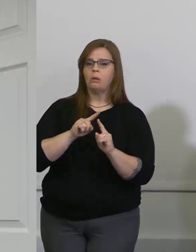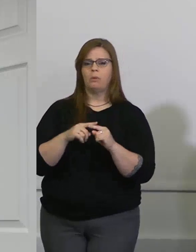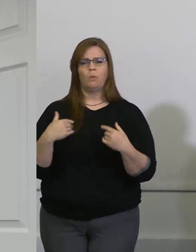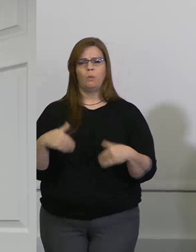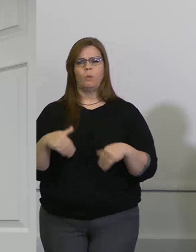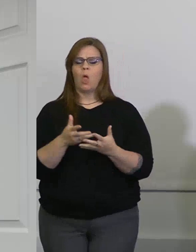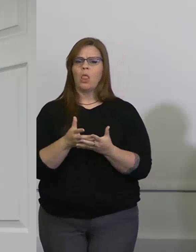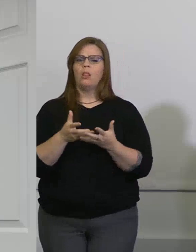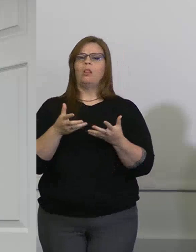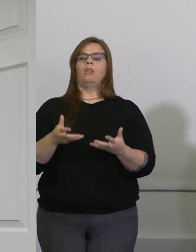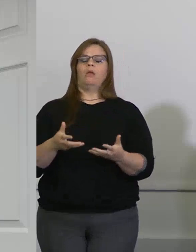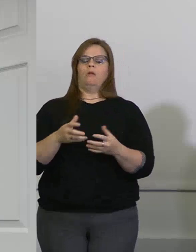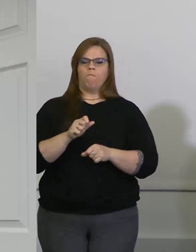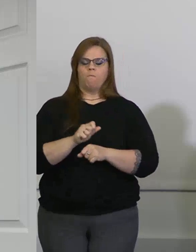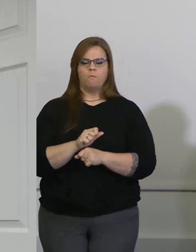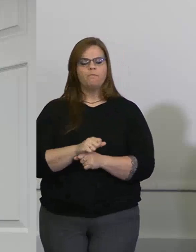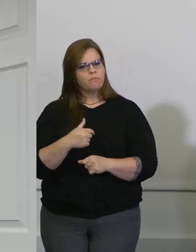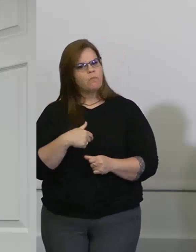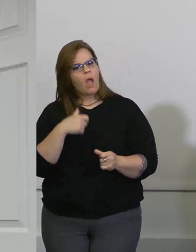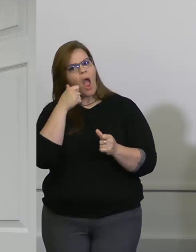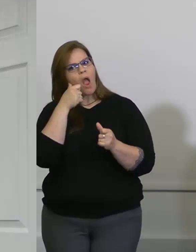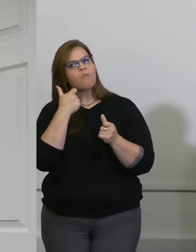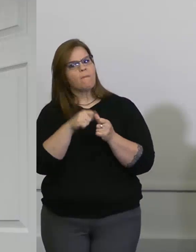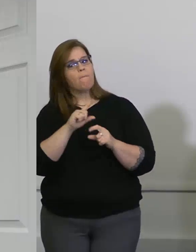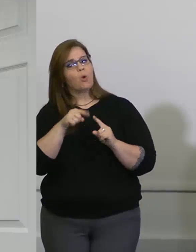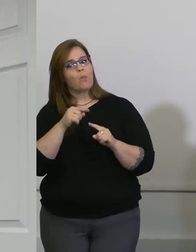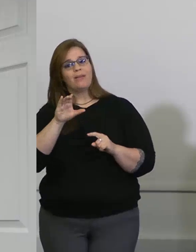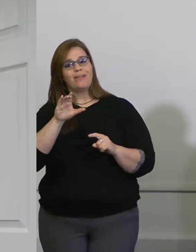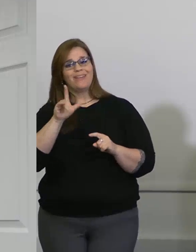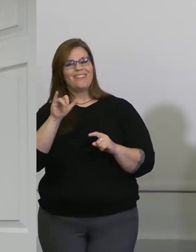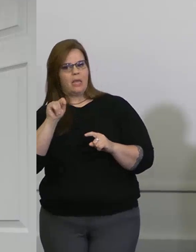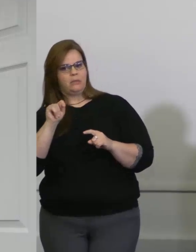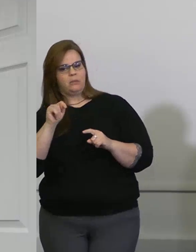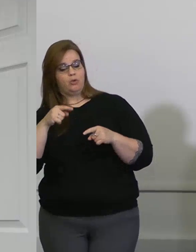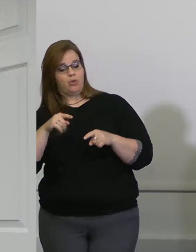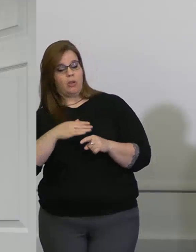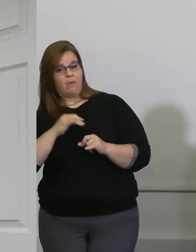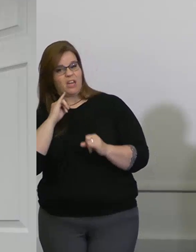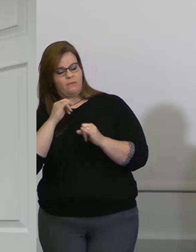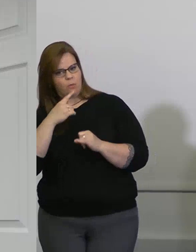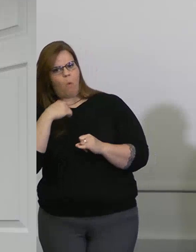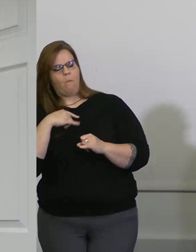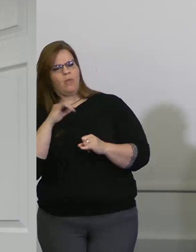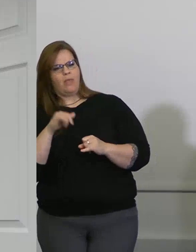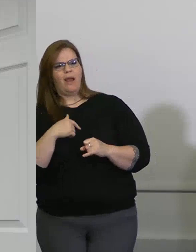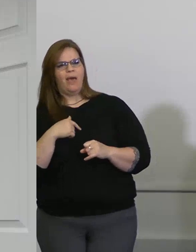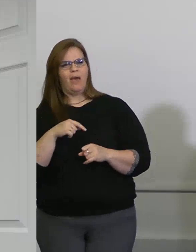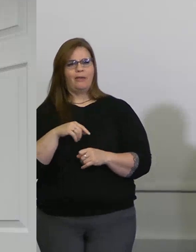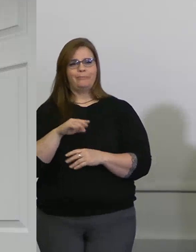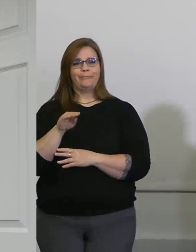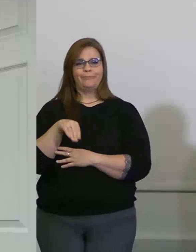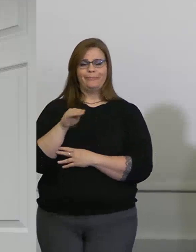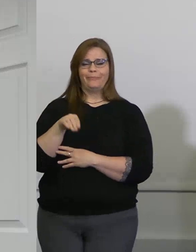And I remember when Clint told me that in the interview and I didn't truly believe it until three years now.